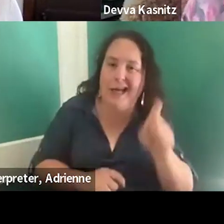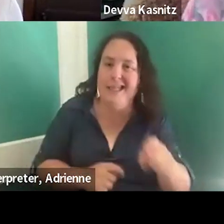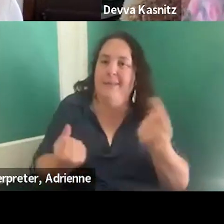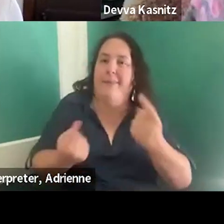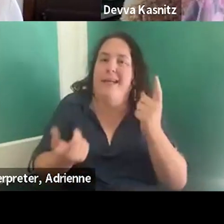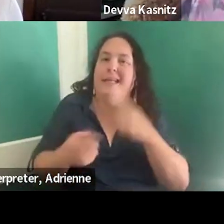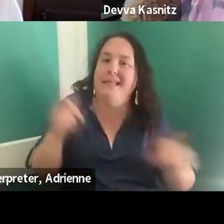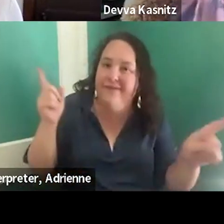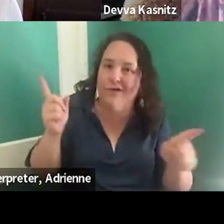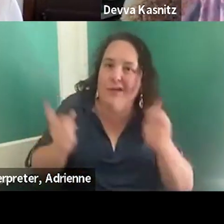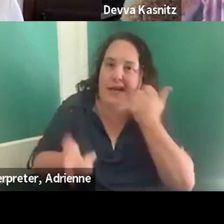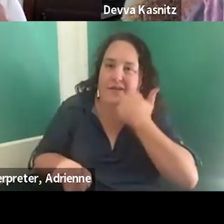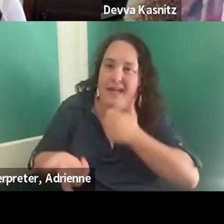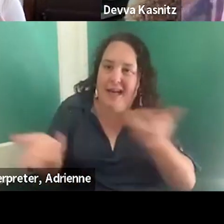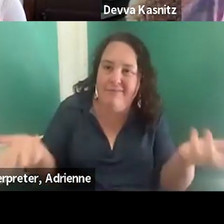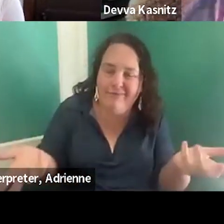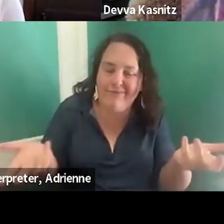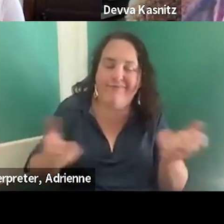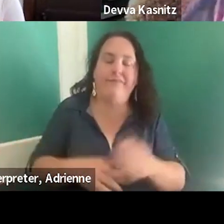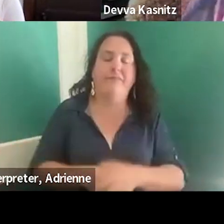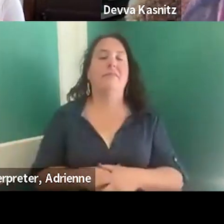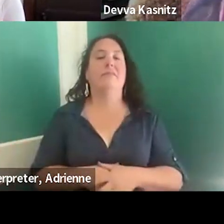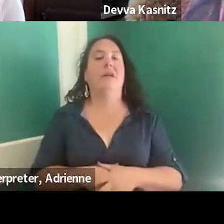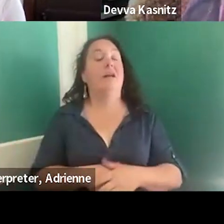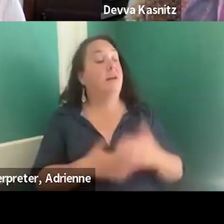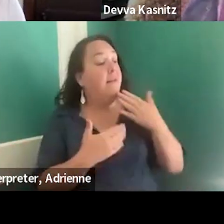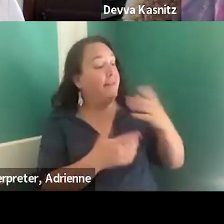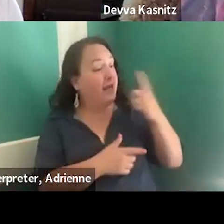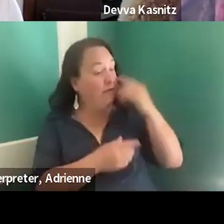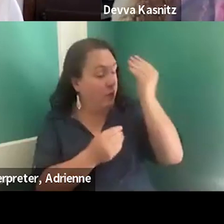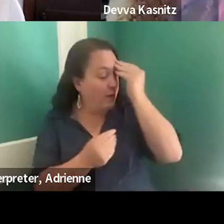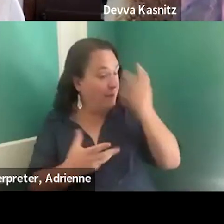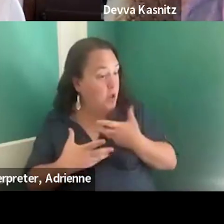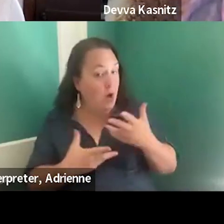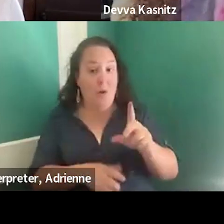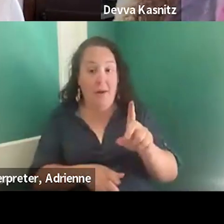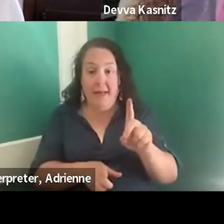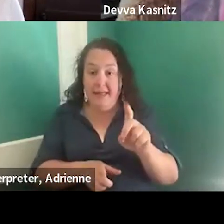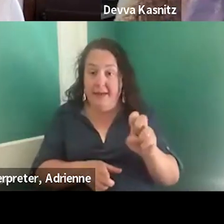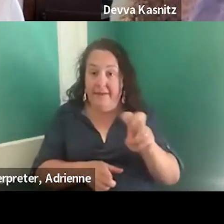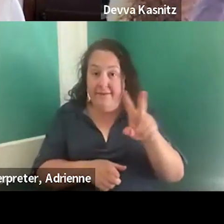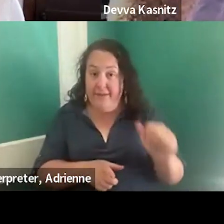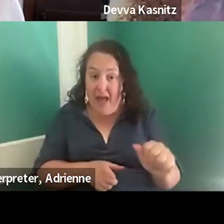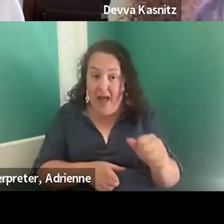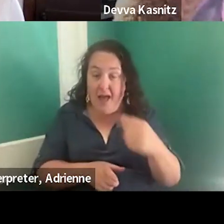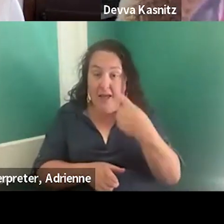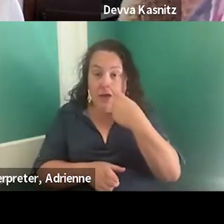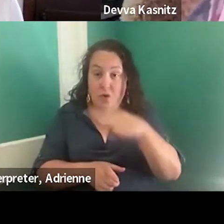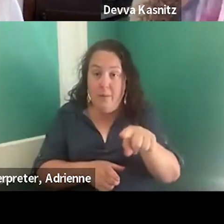Thanks for sharing that. Devva, could we turn to you next for your favorite example